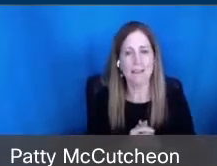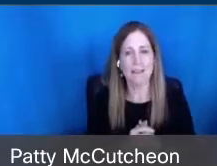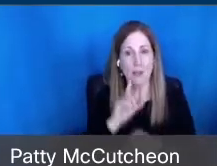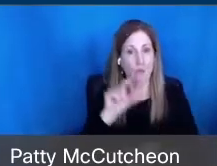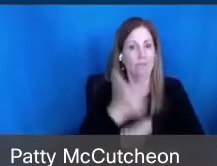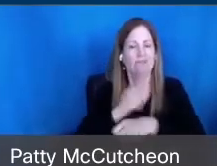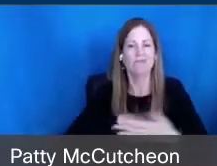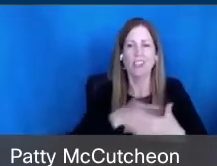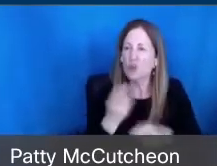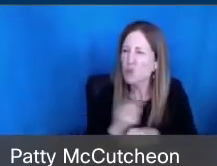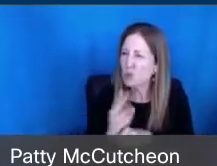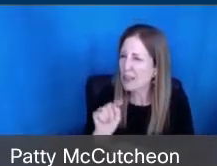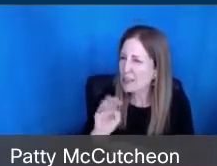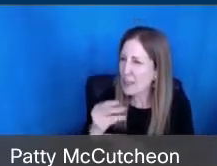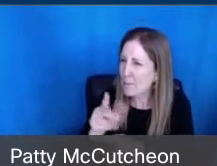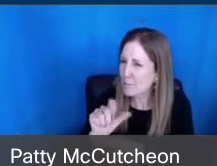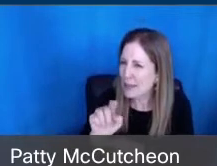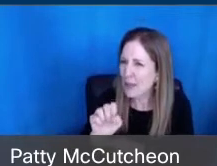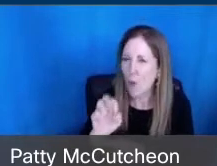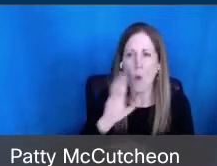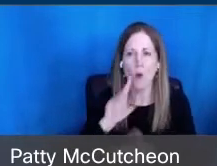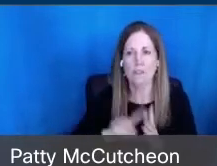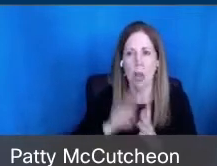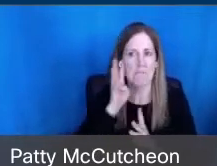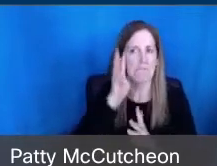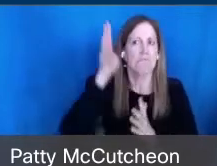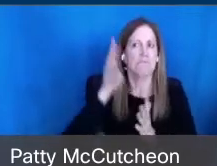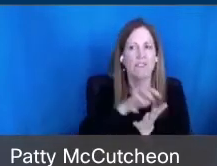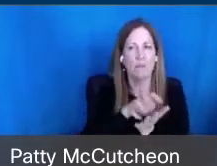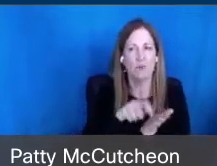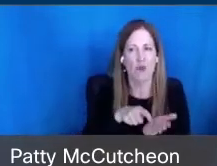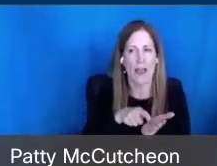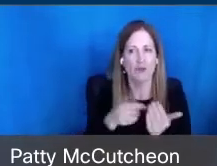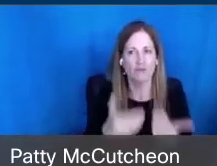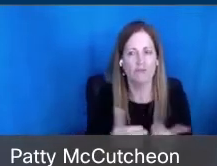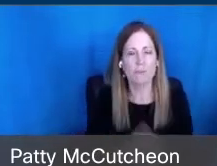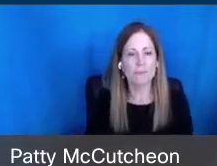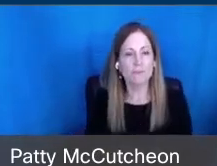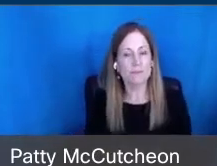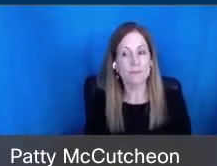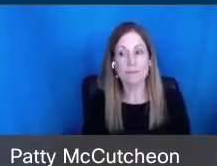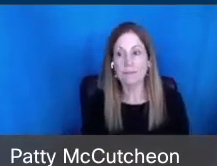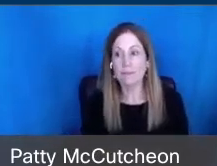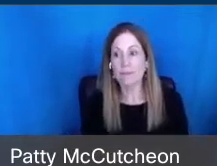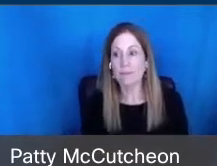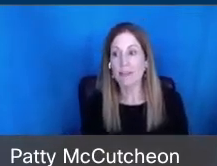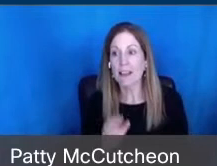or did you have to start from scratch? [Christine] So every infectious disease is a little different, as most of you know,